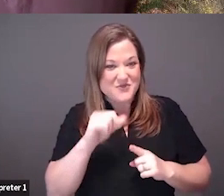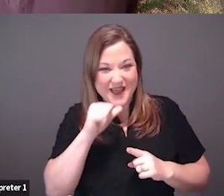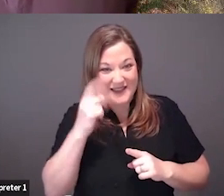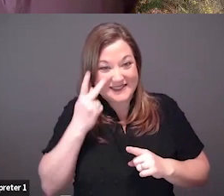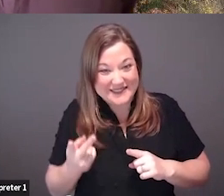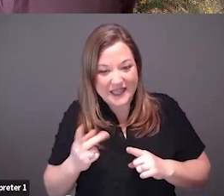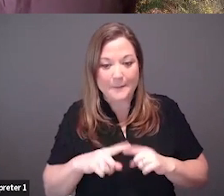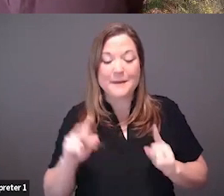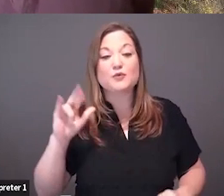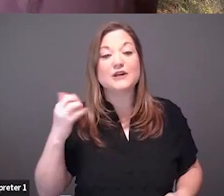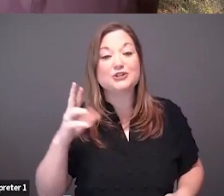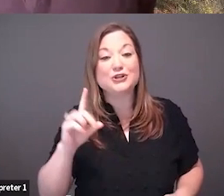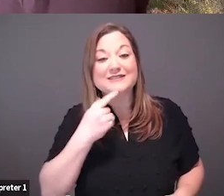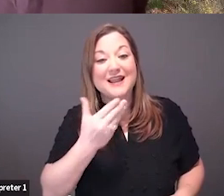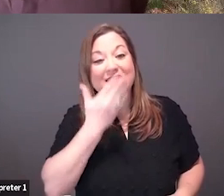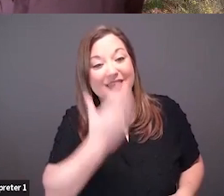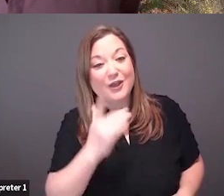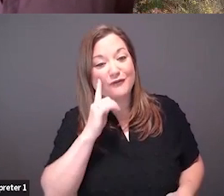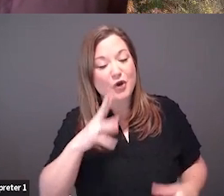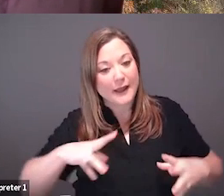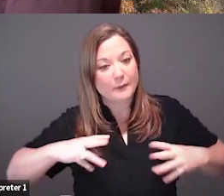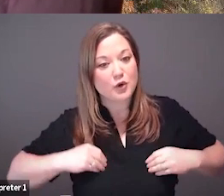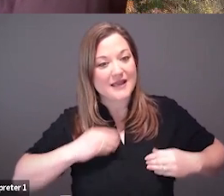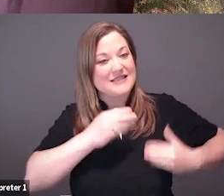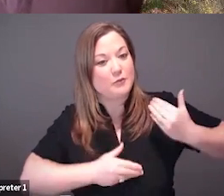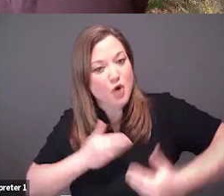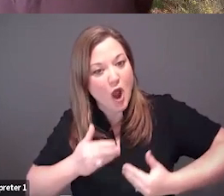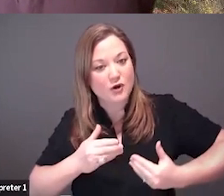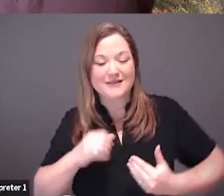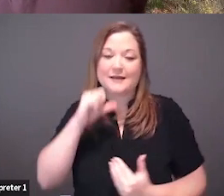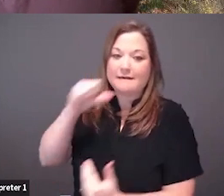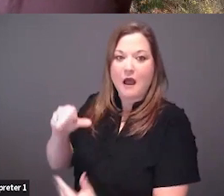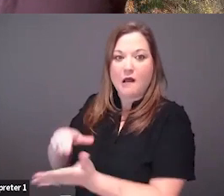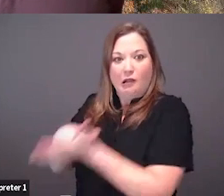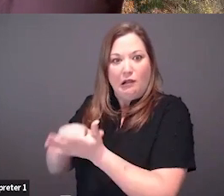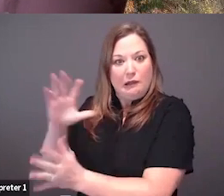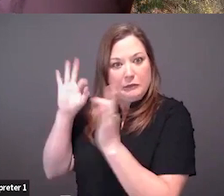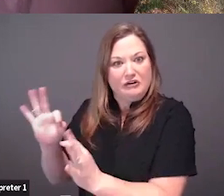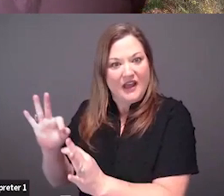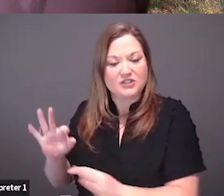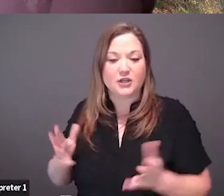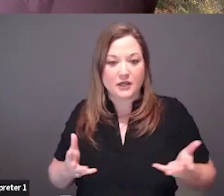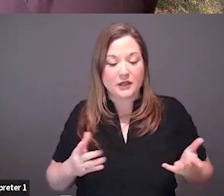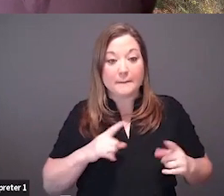Richard said, thank you for embracing progress over perfection and not allowing, as you were talking about,